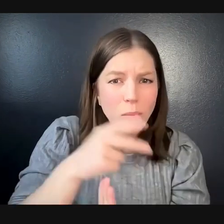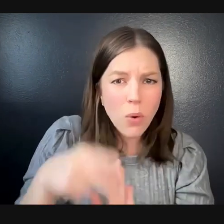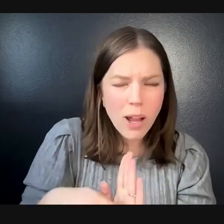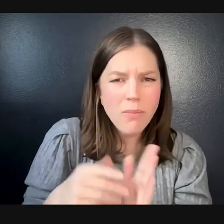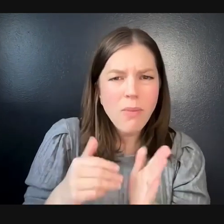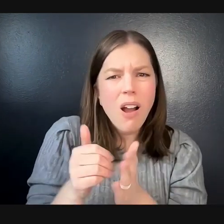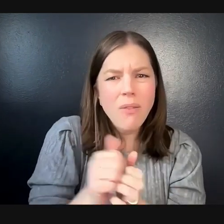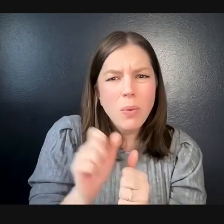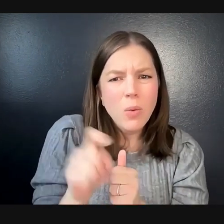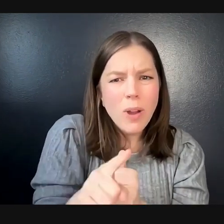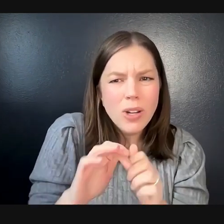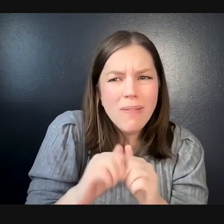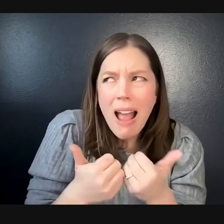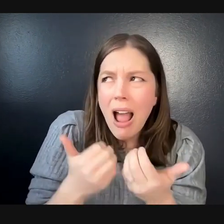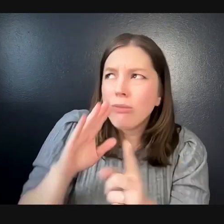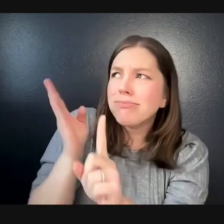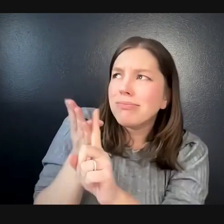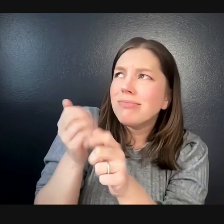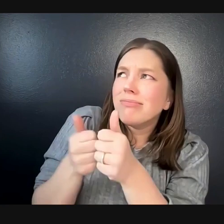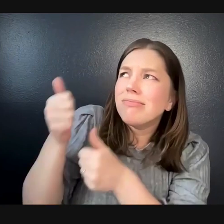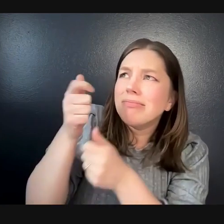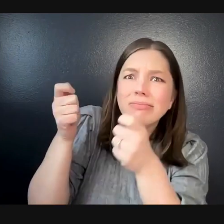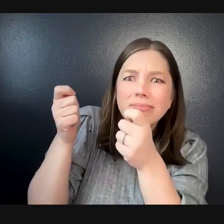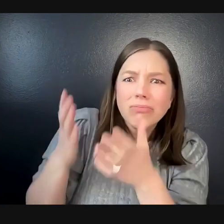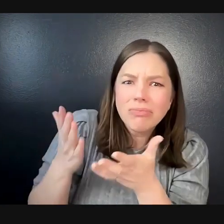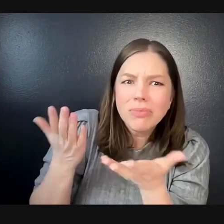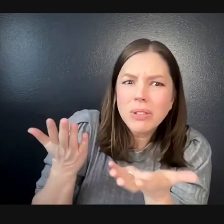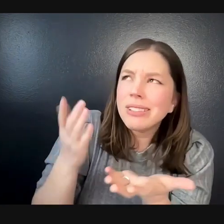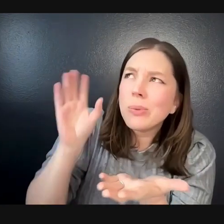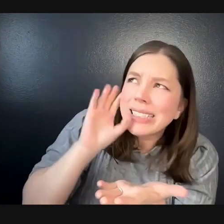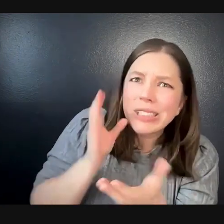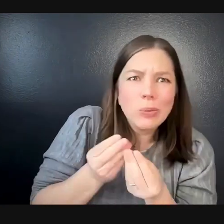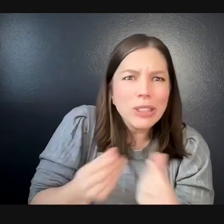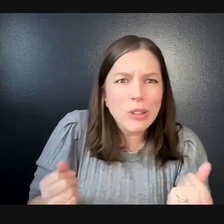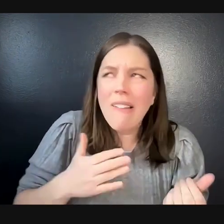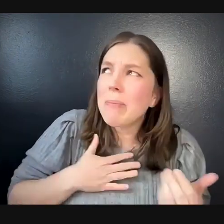And you often question how to get the institution to listen to you, and resolve your concerns about access.